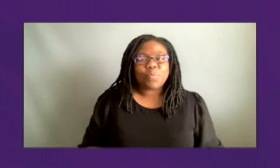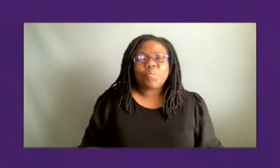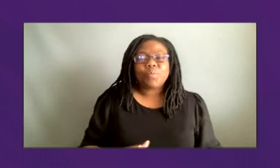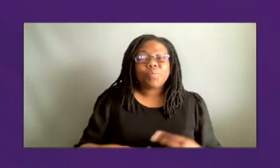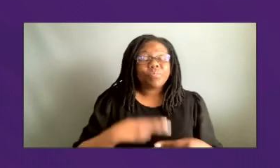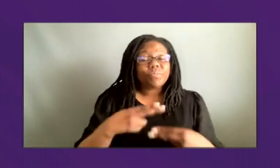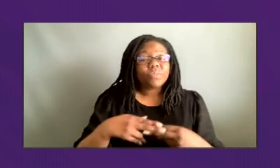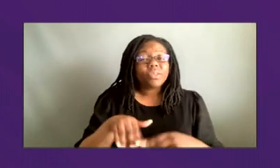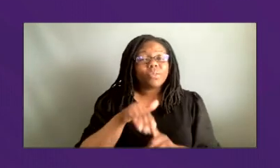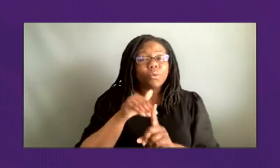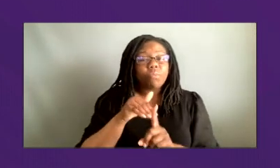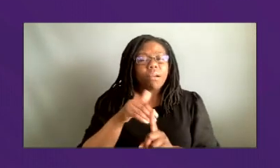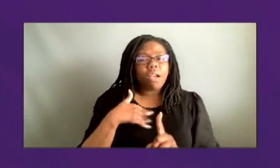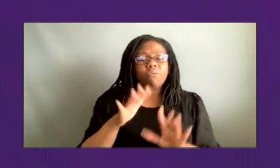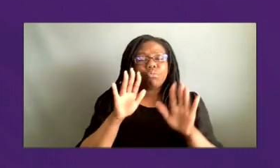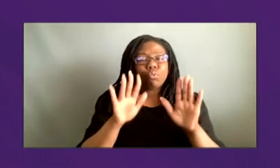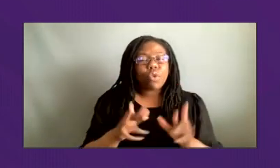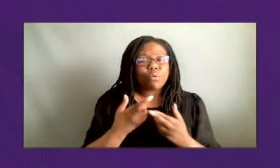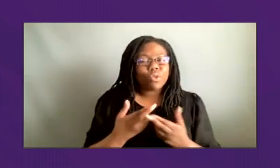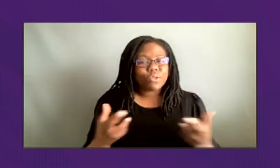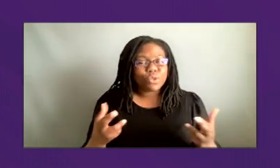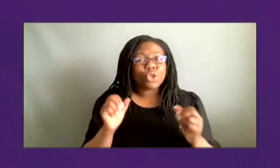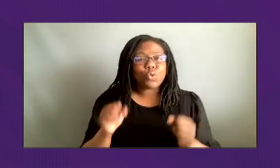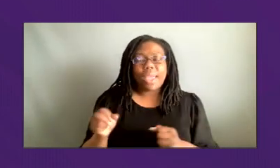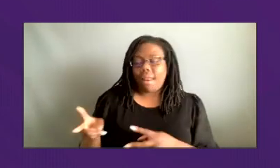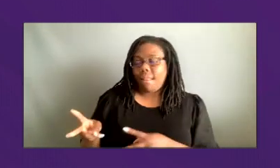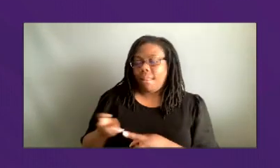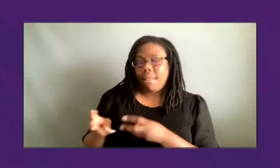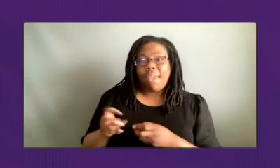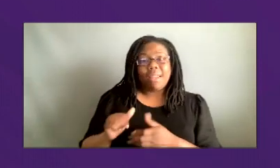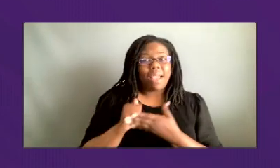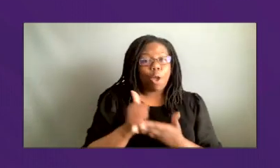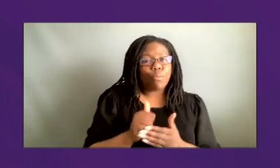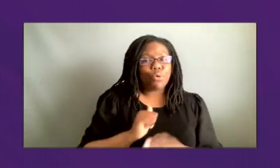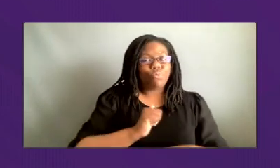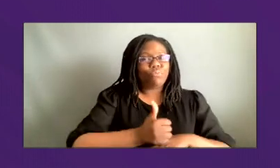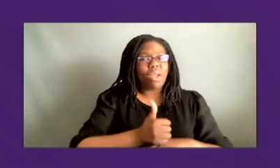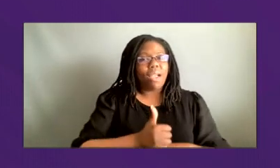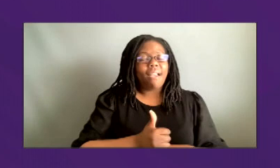to help you in creating compelling questions and sharing Native perspectives on our museum website